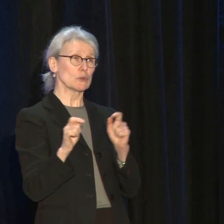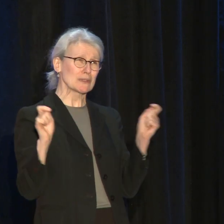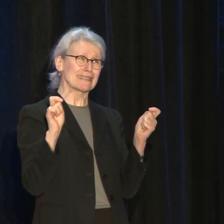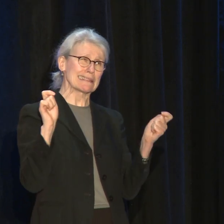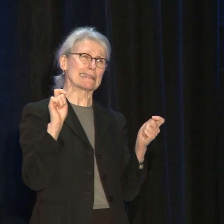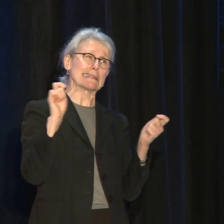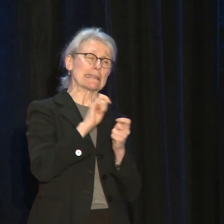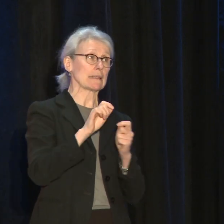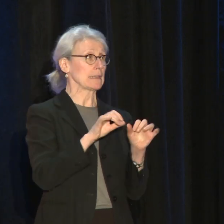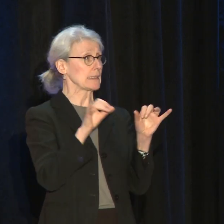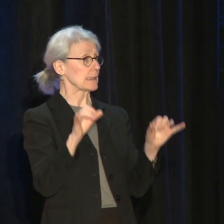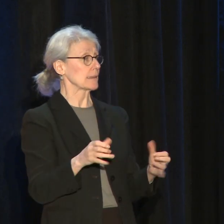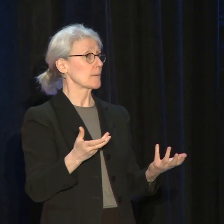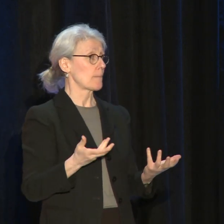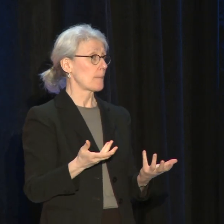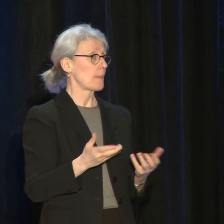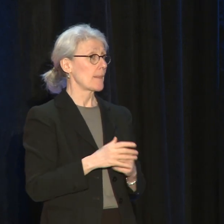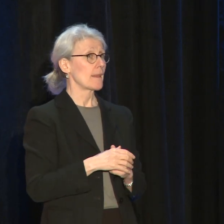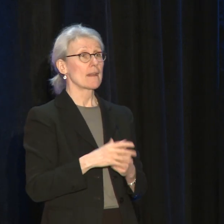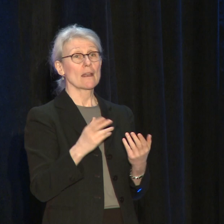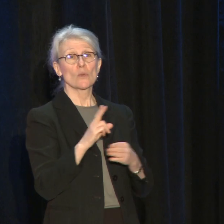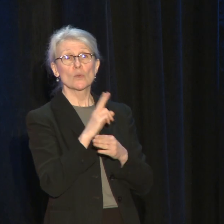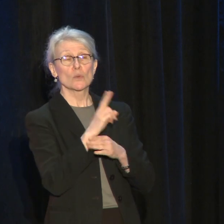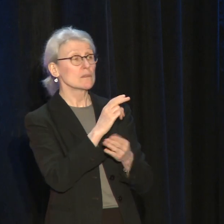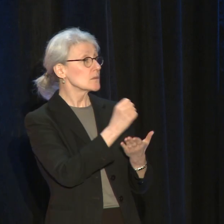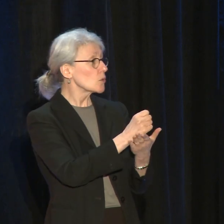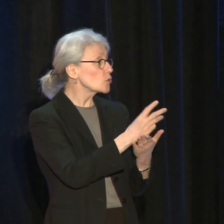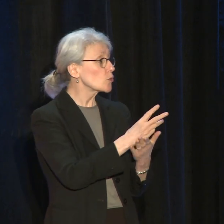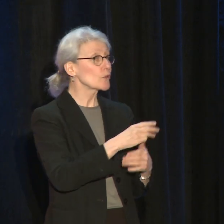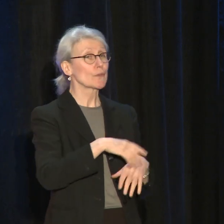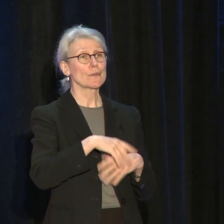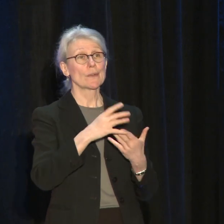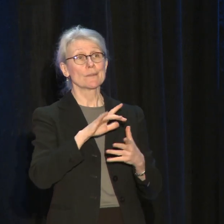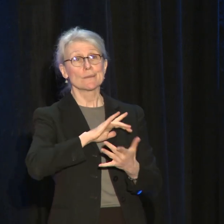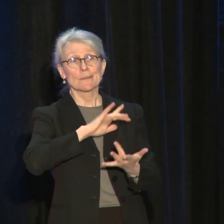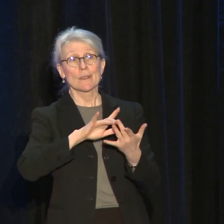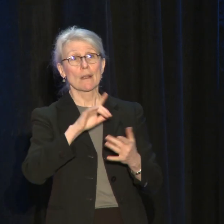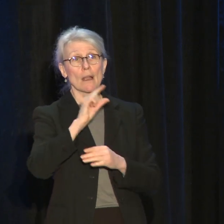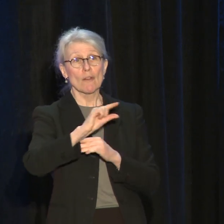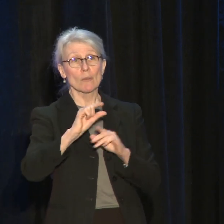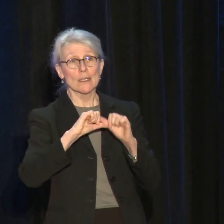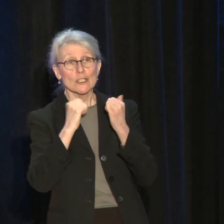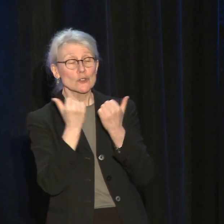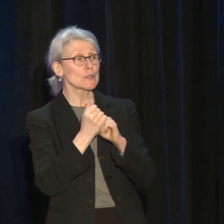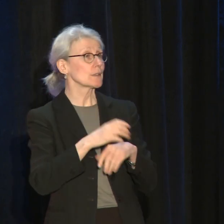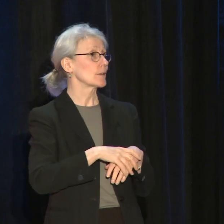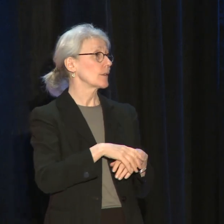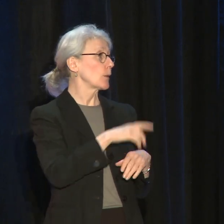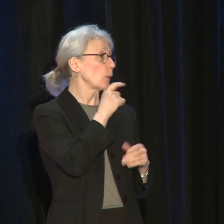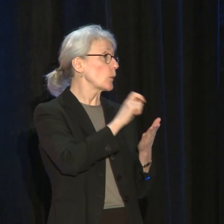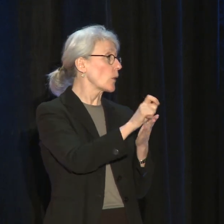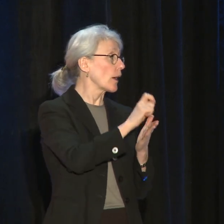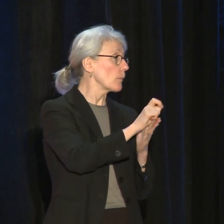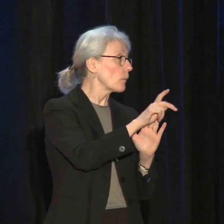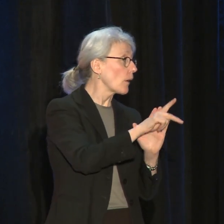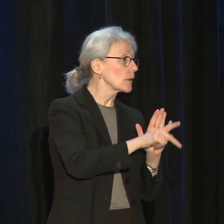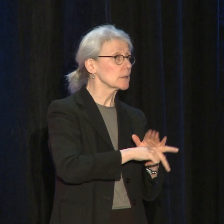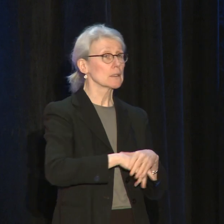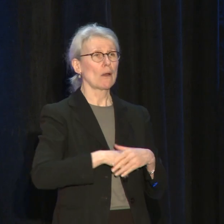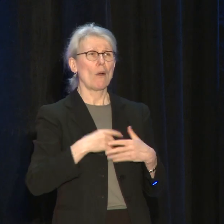with social workers, with government agencies, with policy makers. I had done research on it,